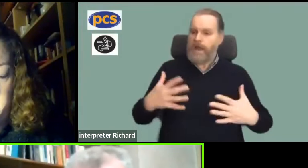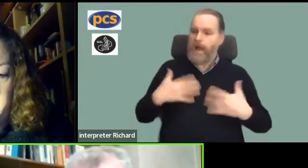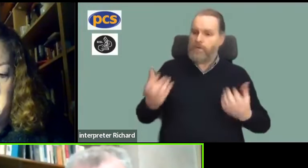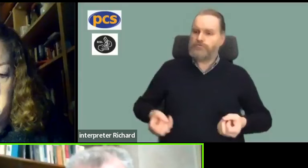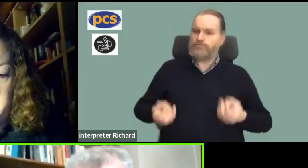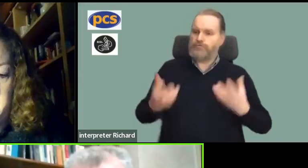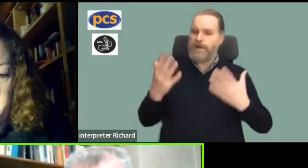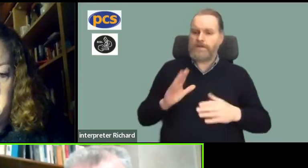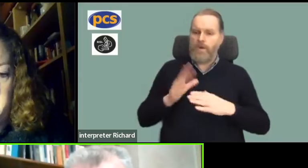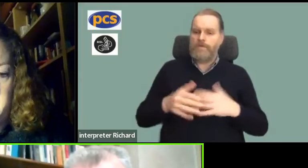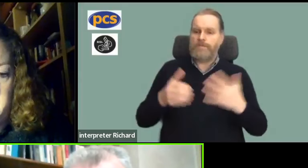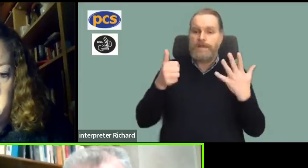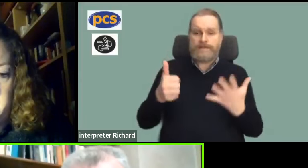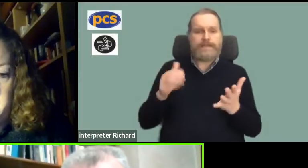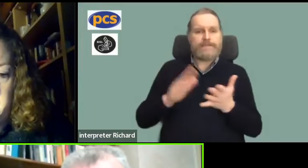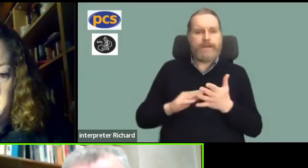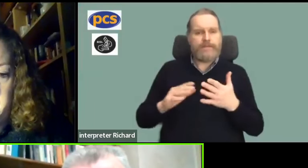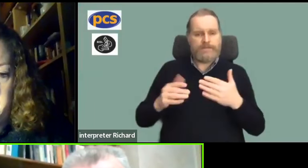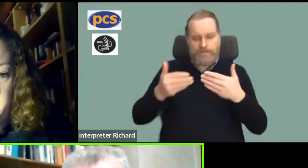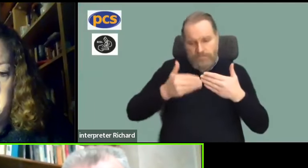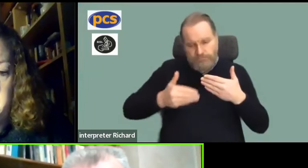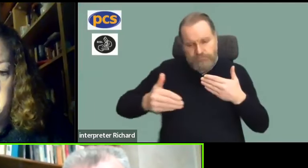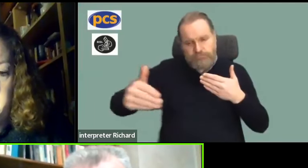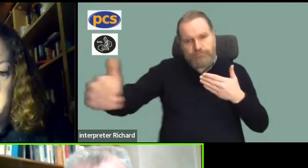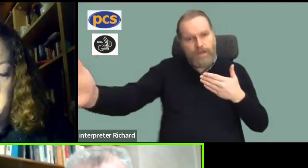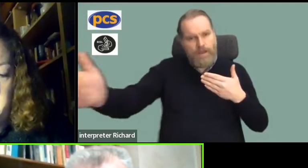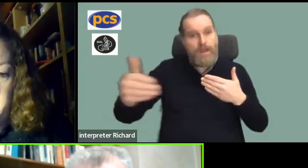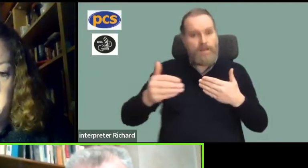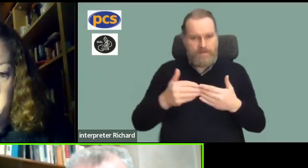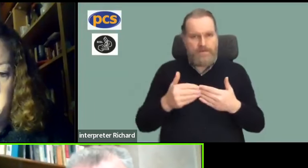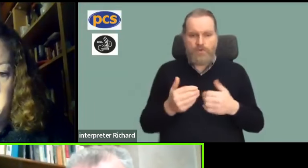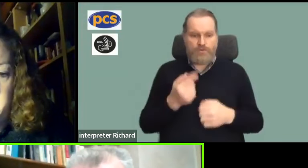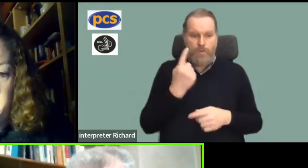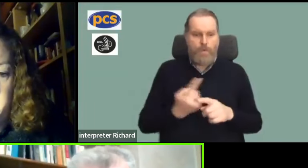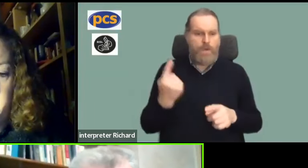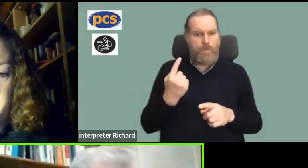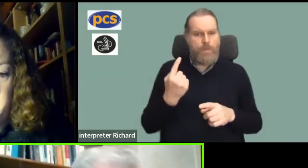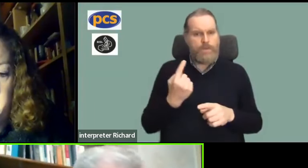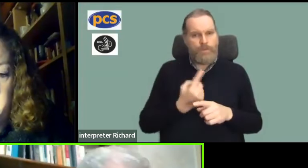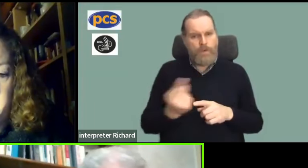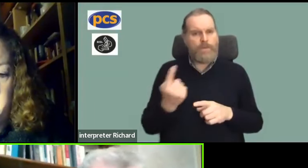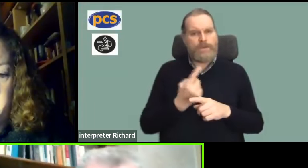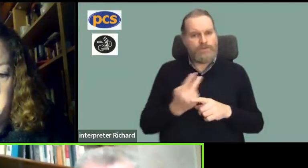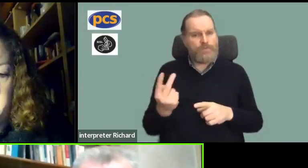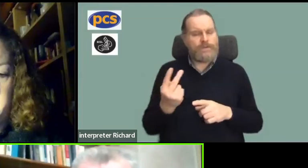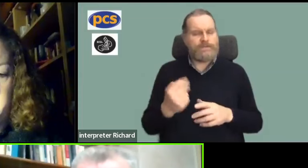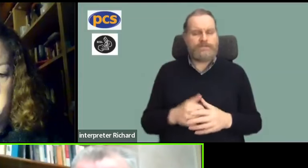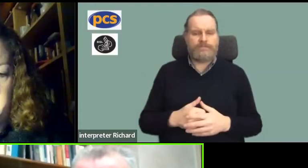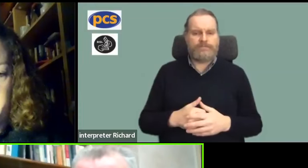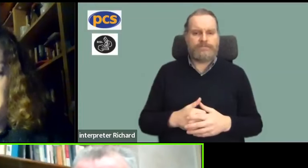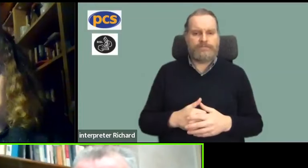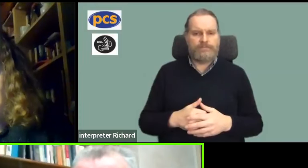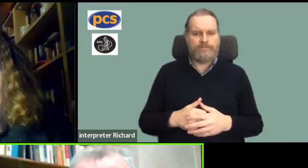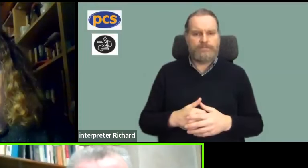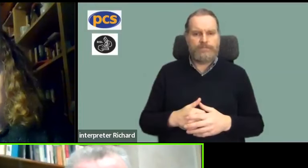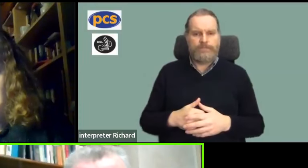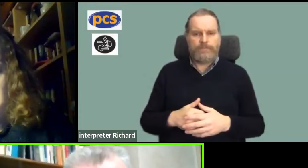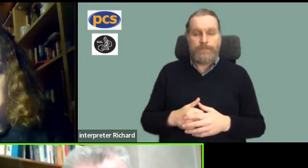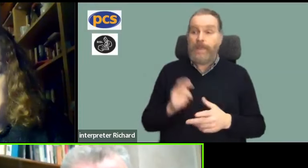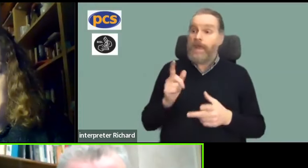a 6 month and a 6 month and period. But this a 6 month and period. But it's also the fact that we want room to escalate , and one of the , and one of the things that we have made it absolutely crystal